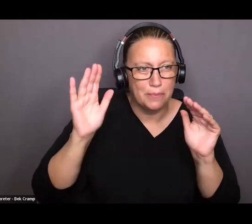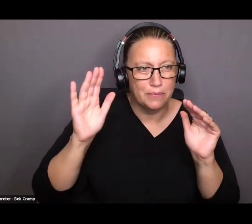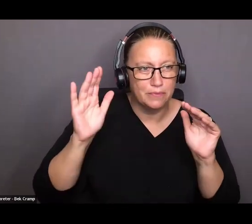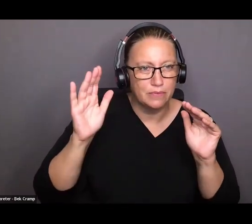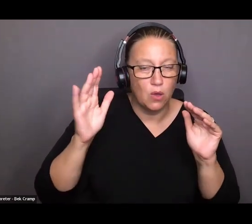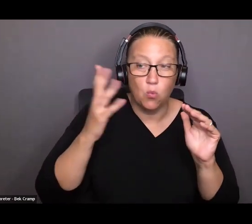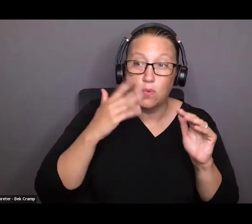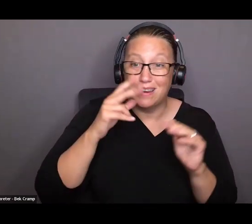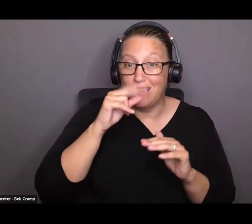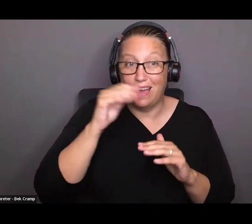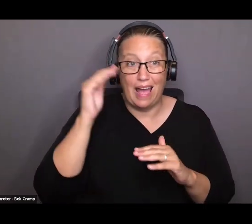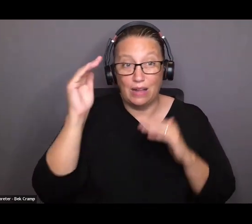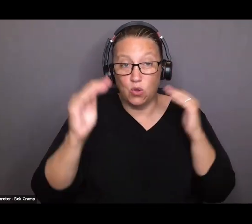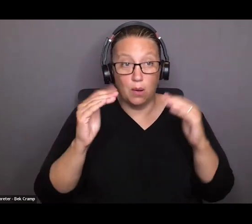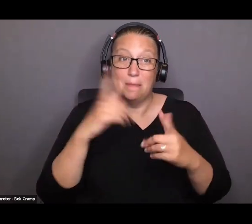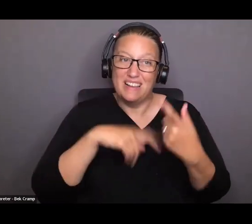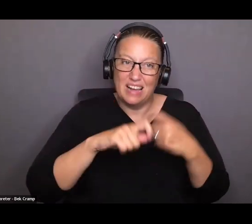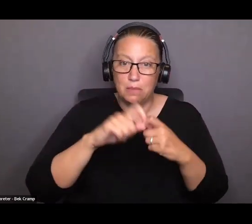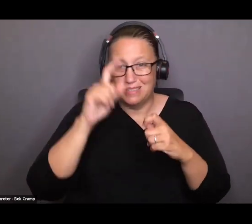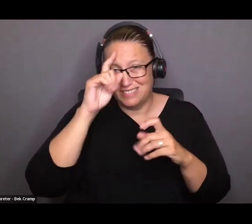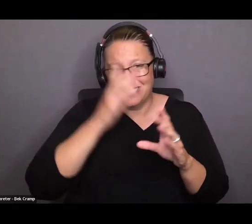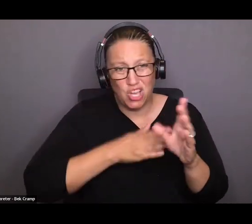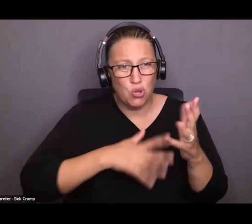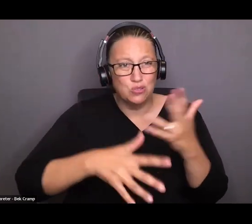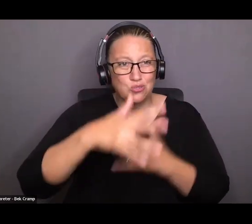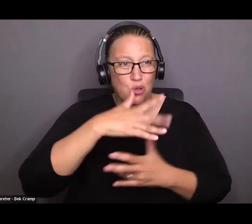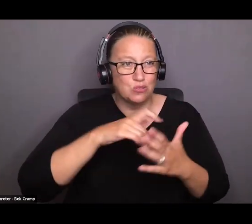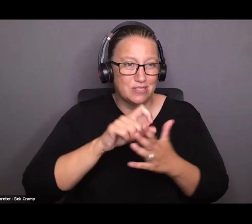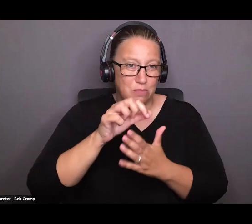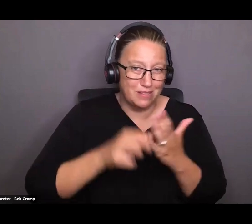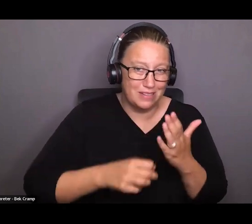they've already got a psychosocial disability. They've already got an experience of trauma. And